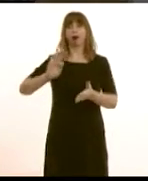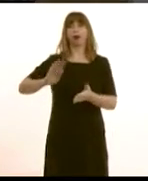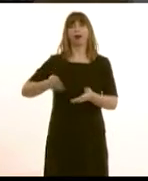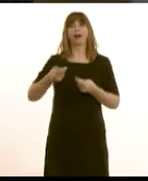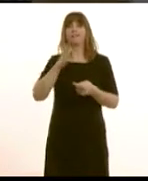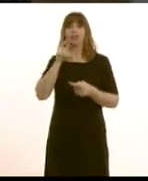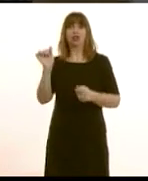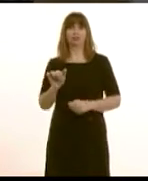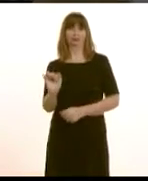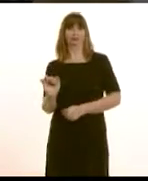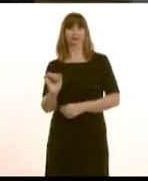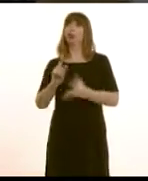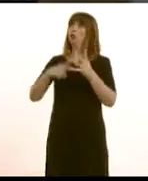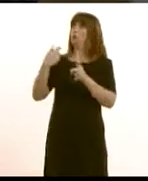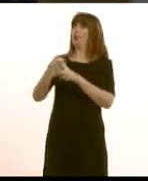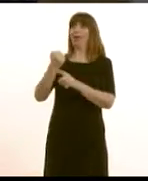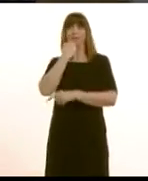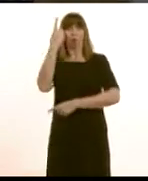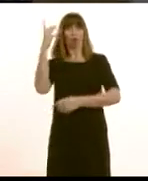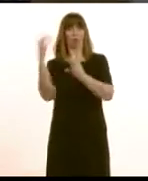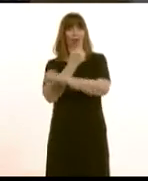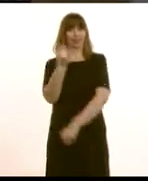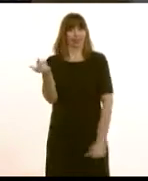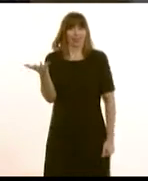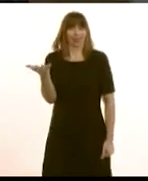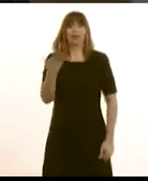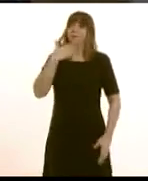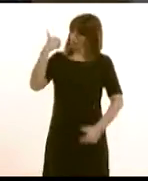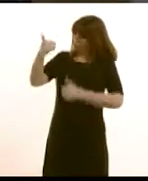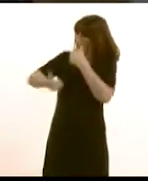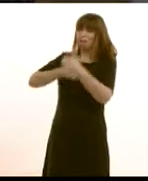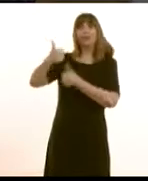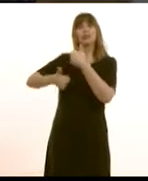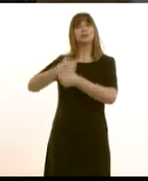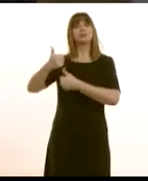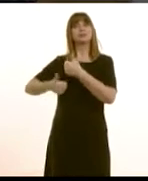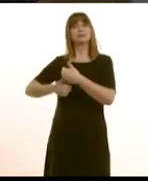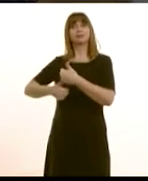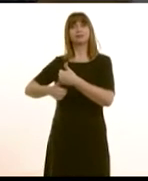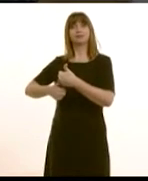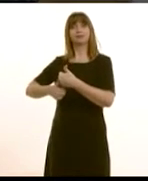the United Kingdom. I wonder if you will not only write to Ryan and congratulate him on